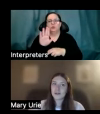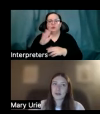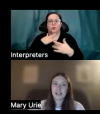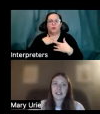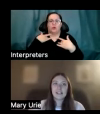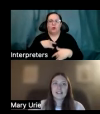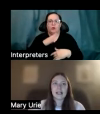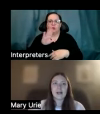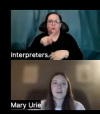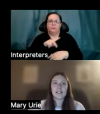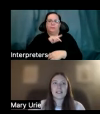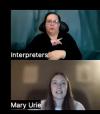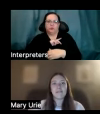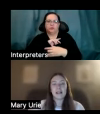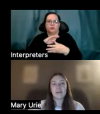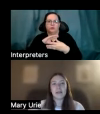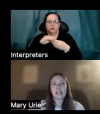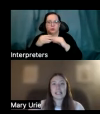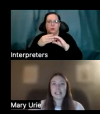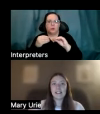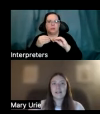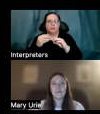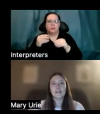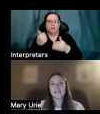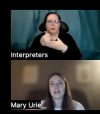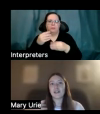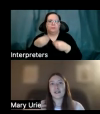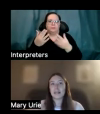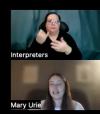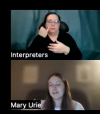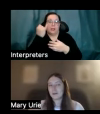story to help give them an idea of what this actually means for